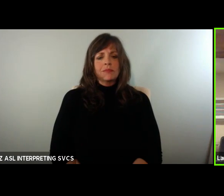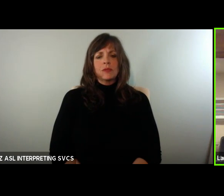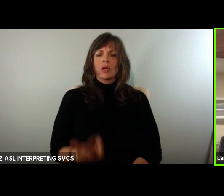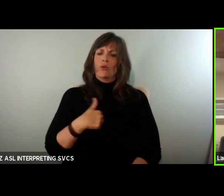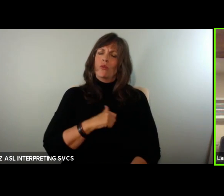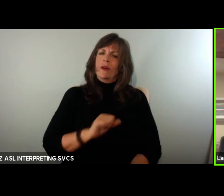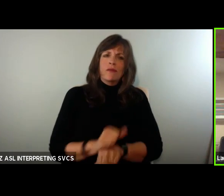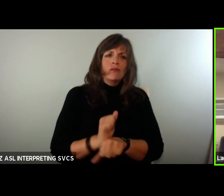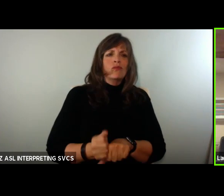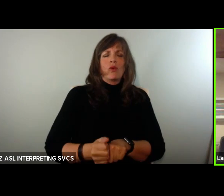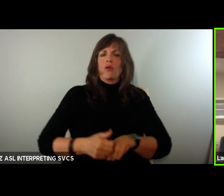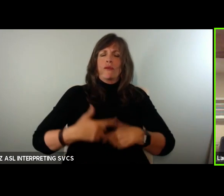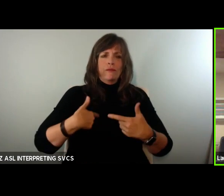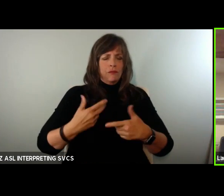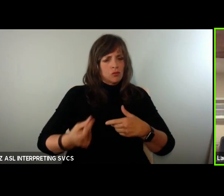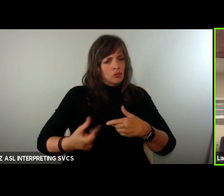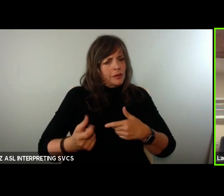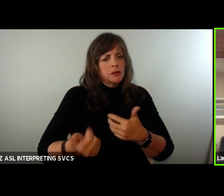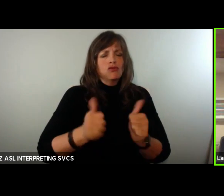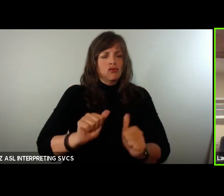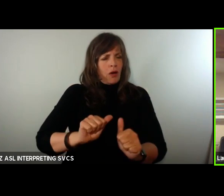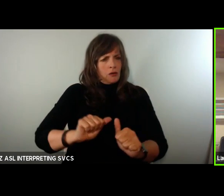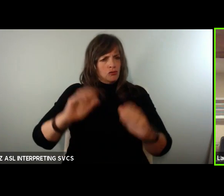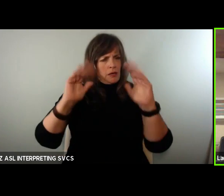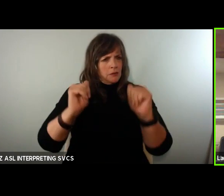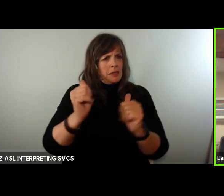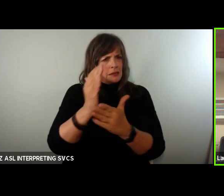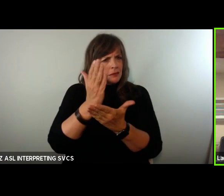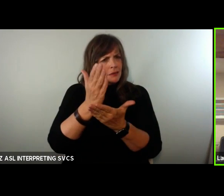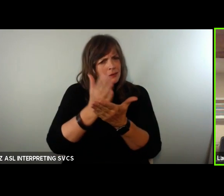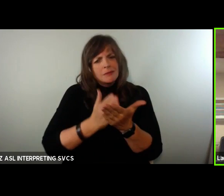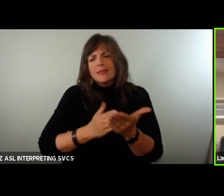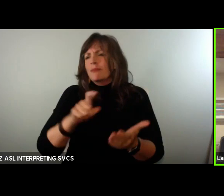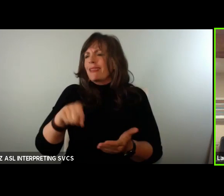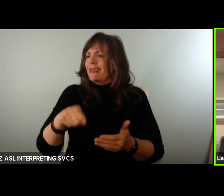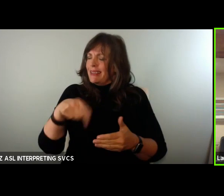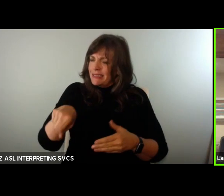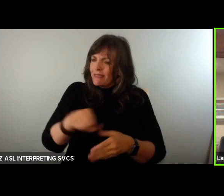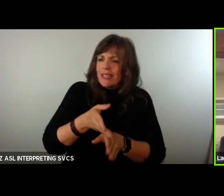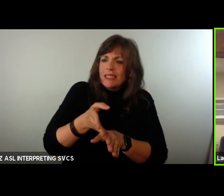and even anticipate some of the needs of the field. We held a webinar on March 6th